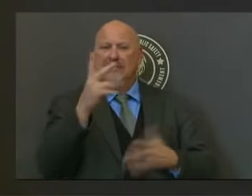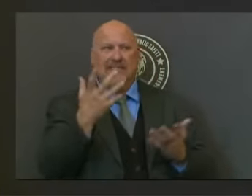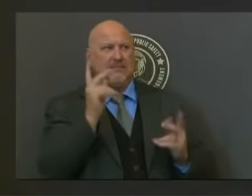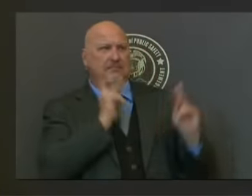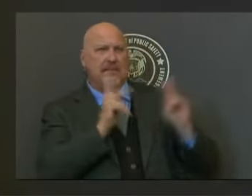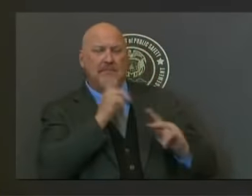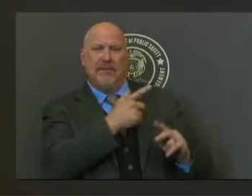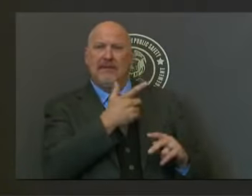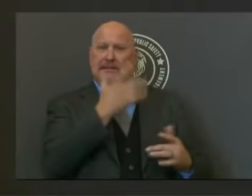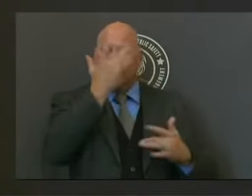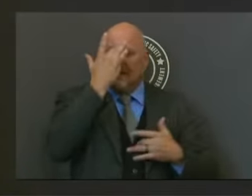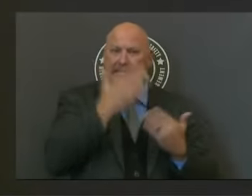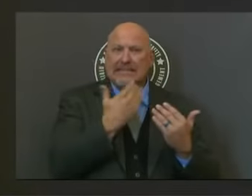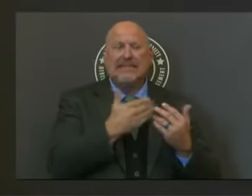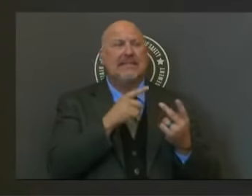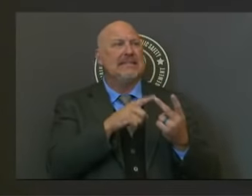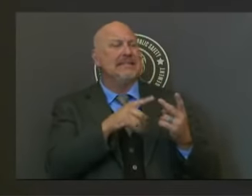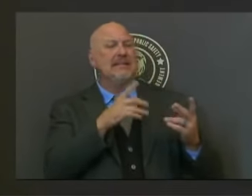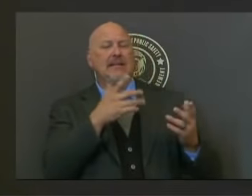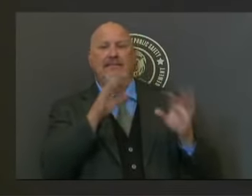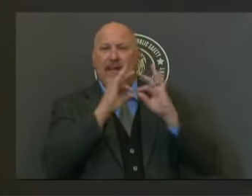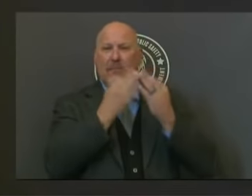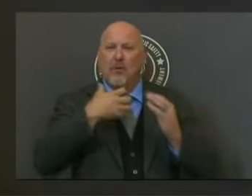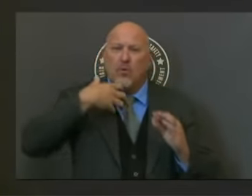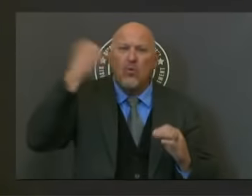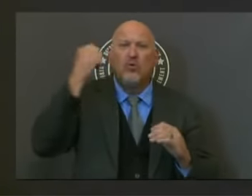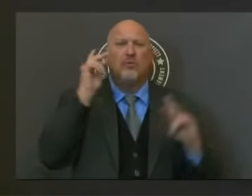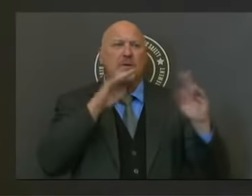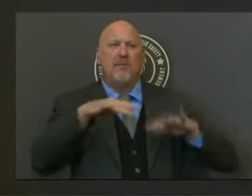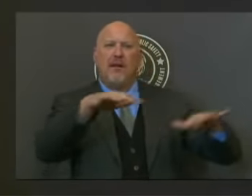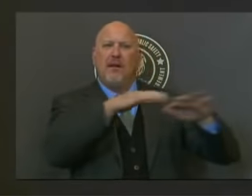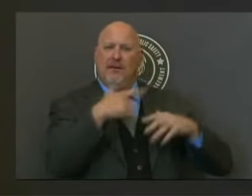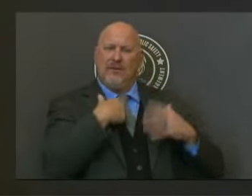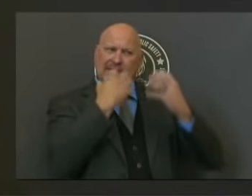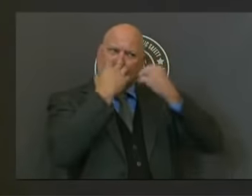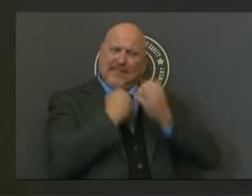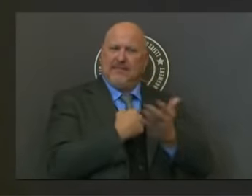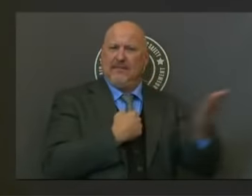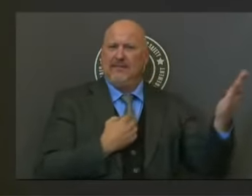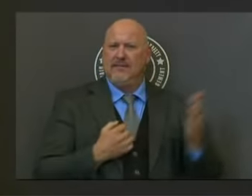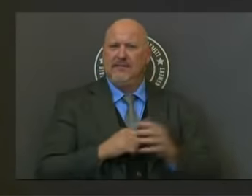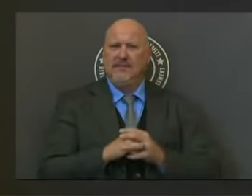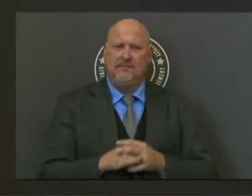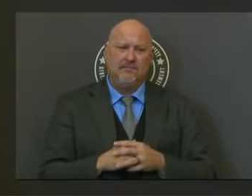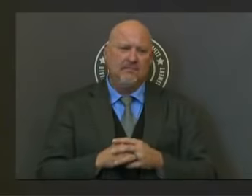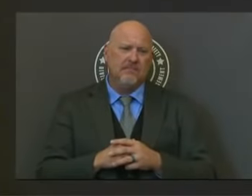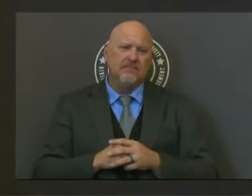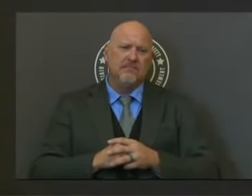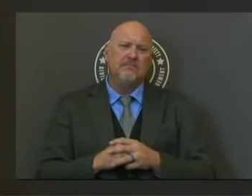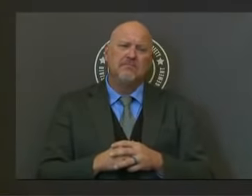facts that some are lost in all